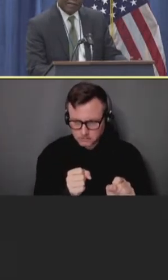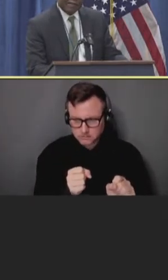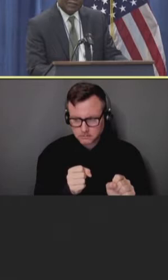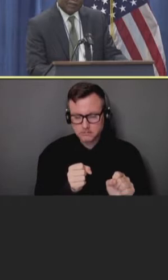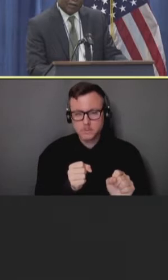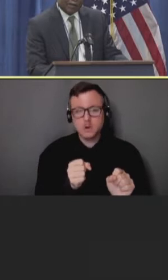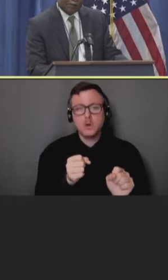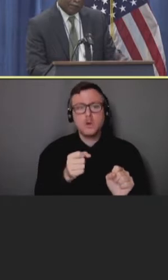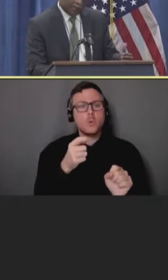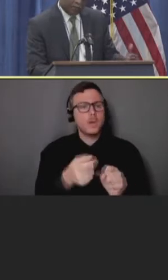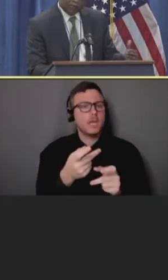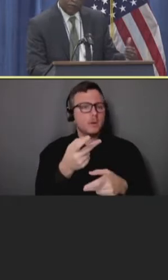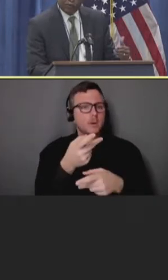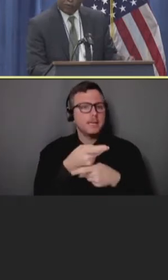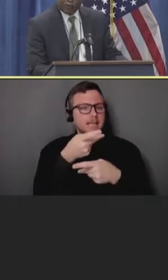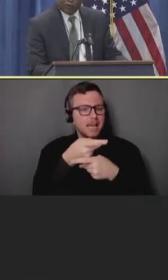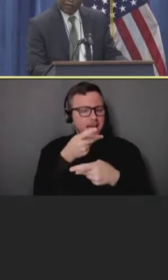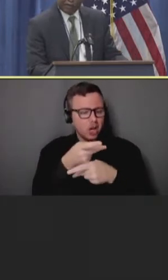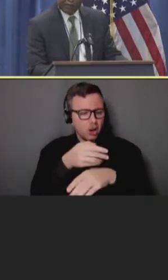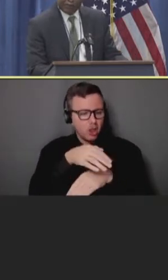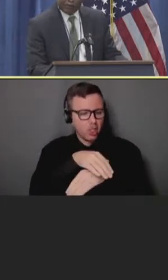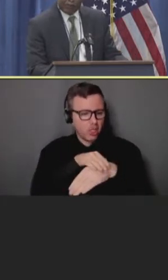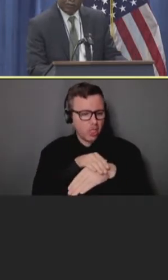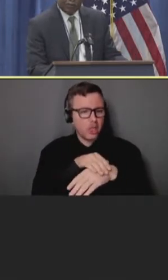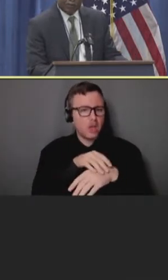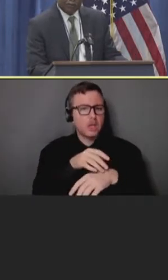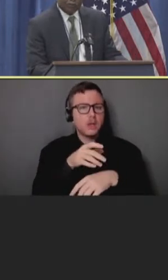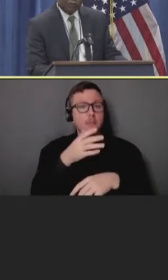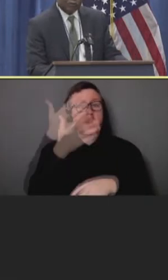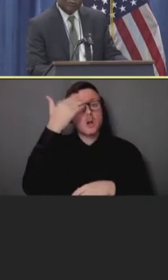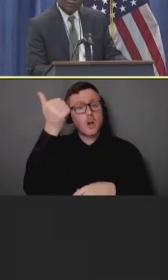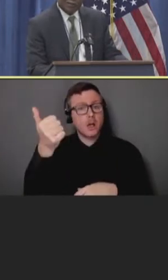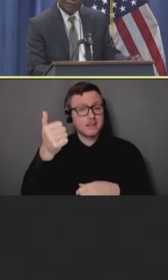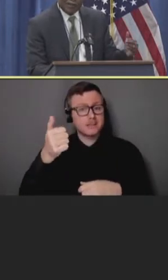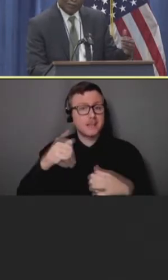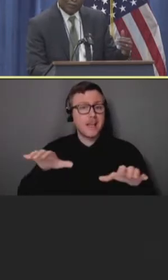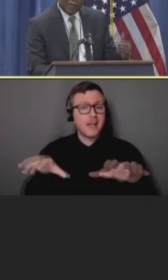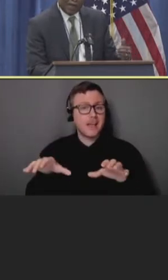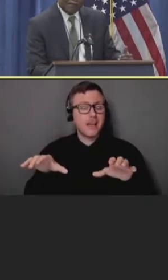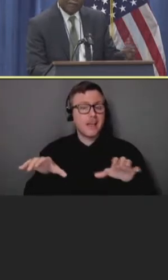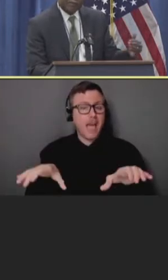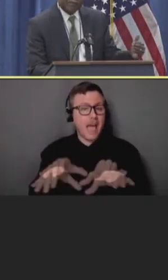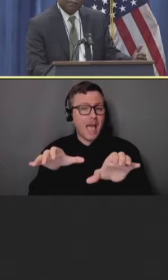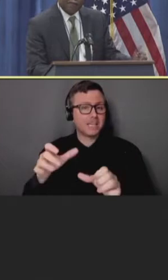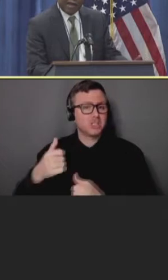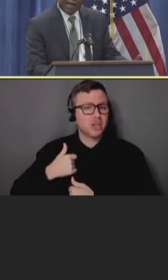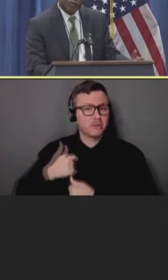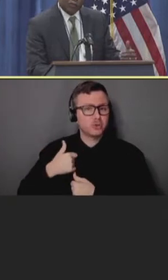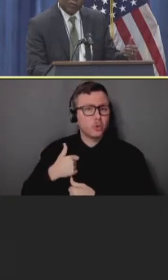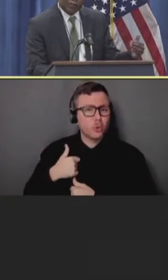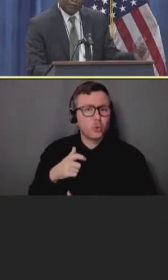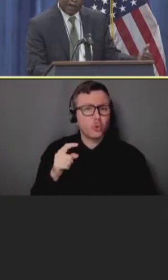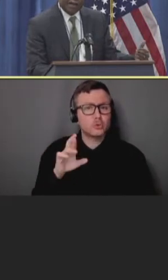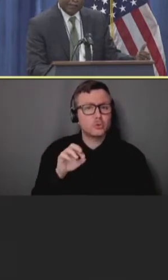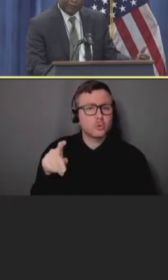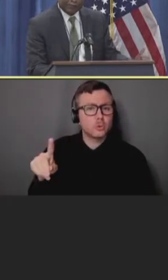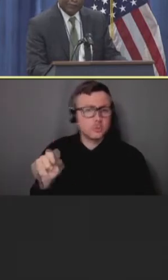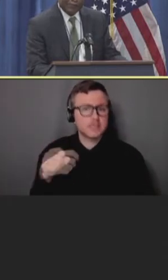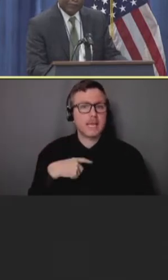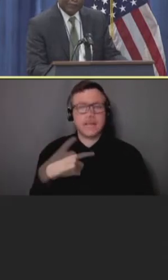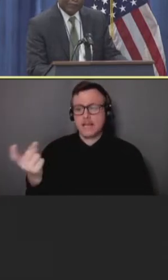and especially with our active duty troops, to have them come back so we can monitor the